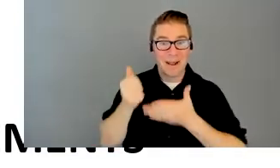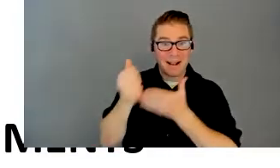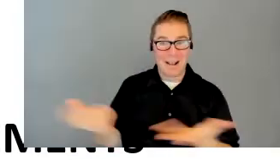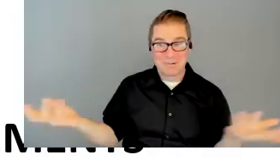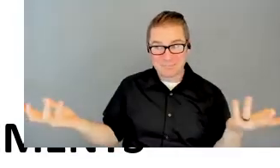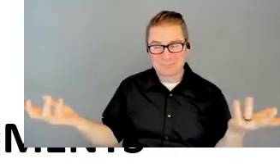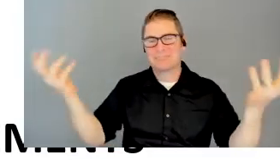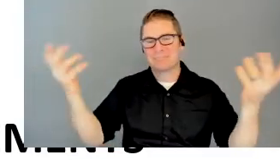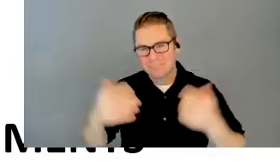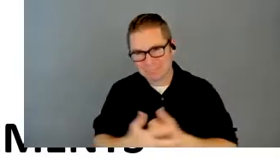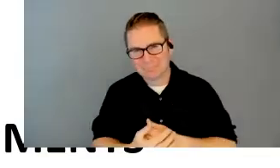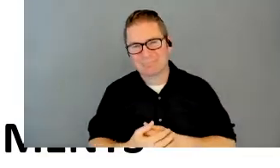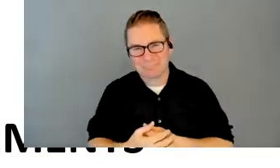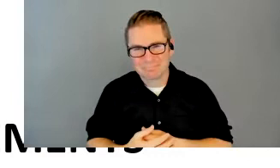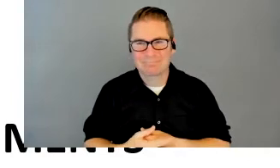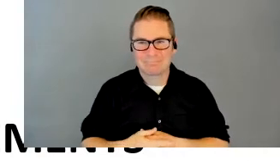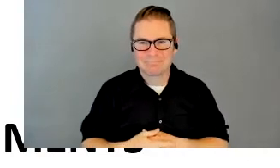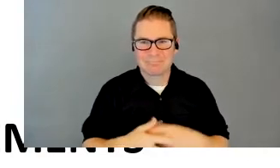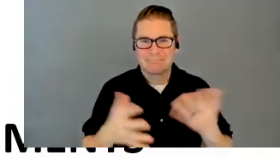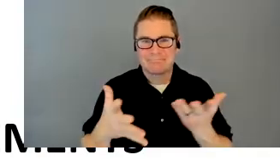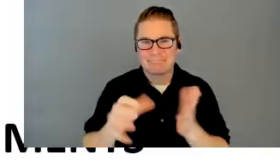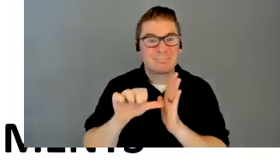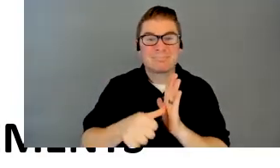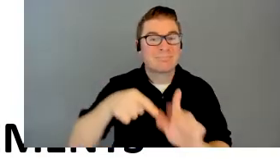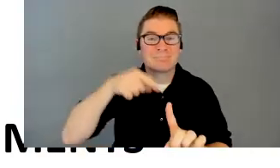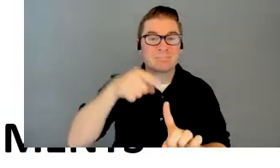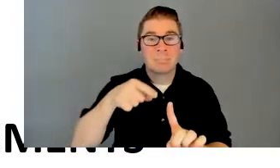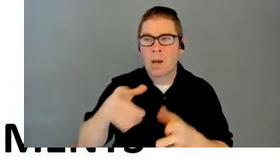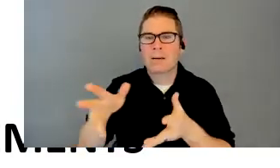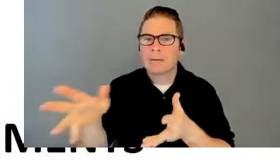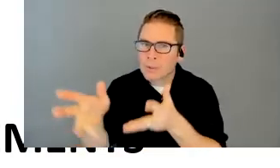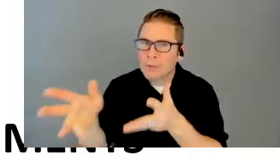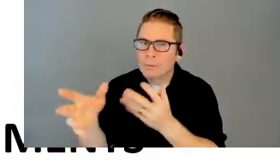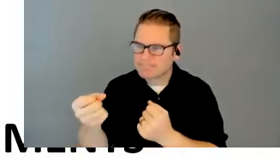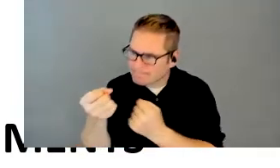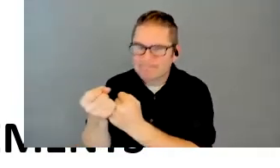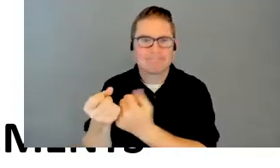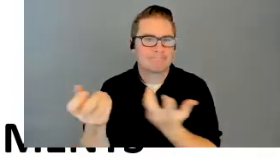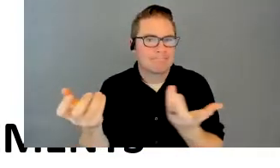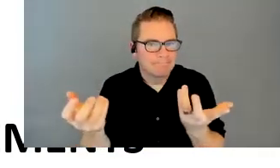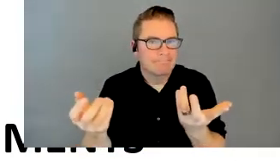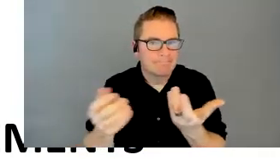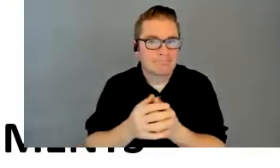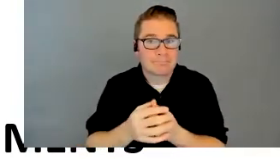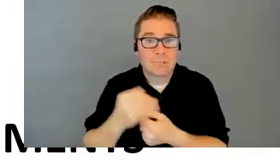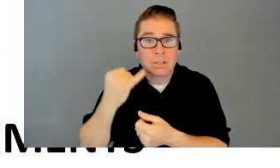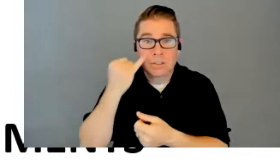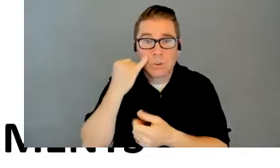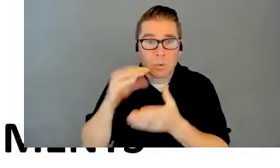But again, big can be encouraging, be supportive. And even if a student misses the mark, you can still